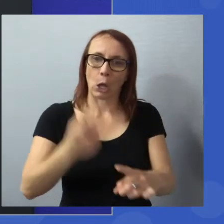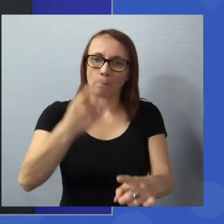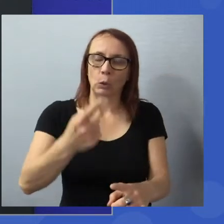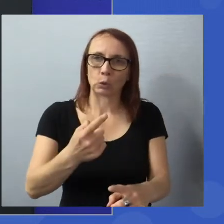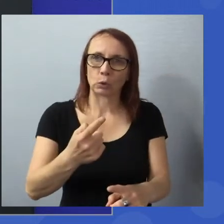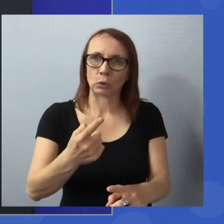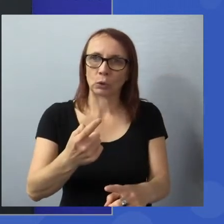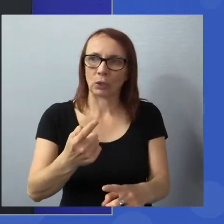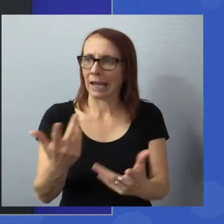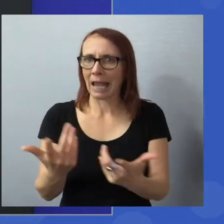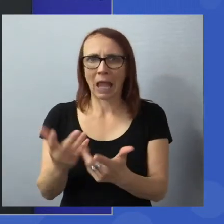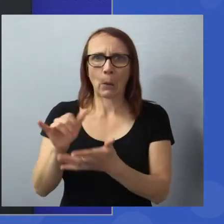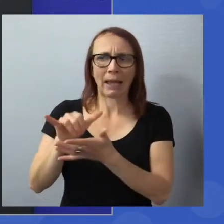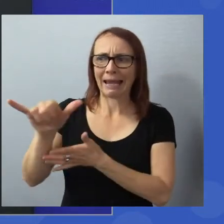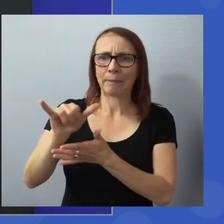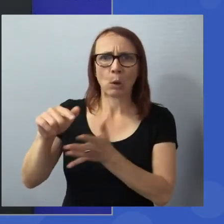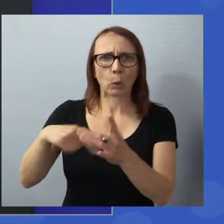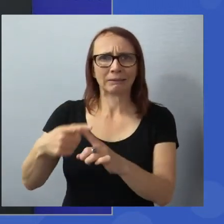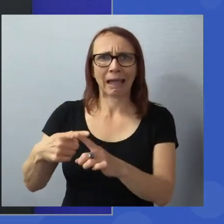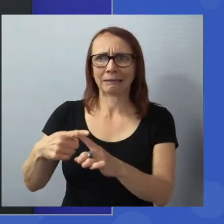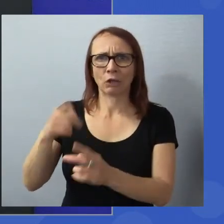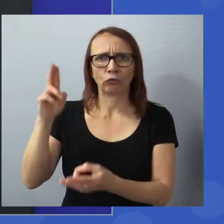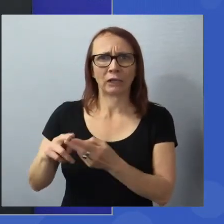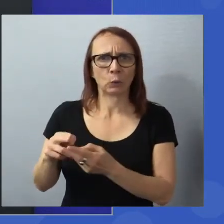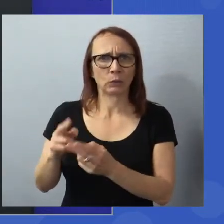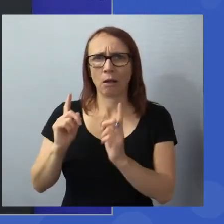reducing taxes on air travel and the Scottish government therefore reversed